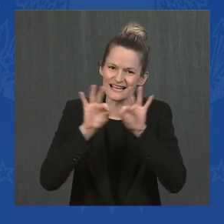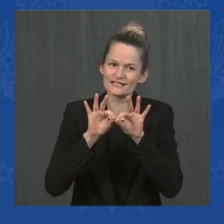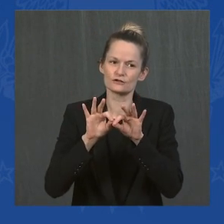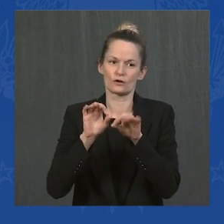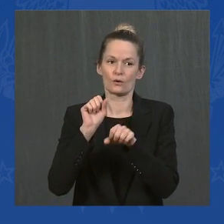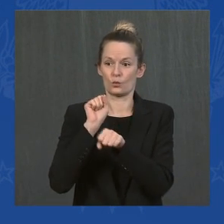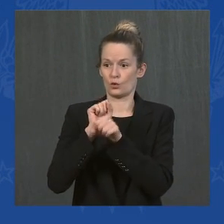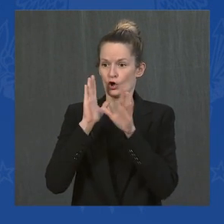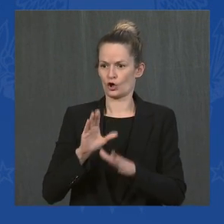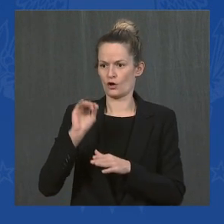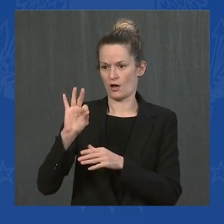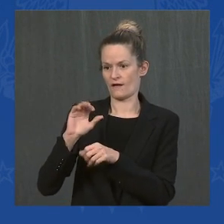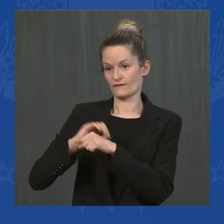Department of Labor's Hall of Honor.